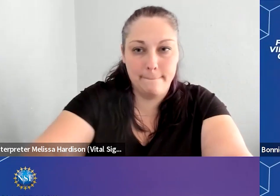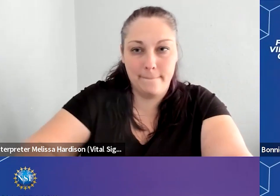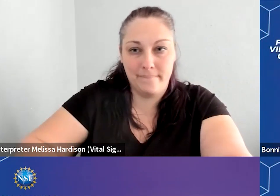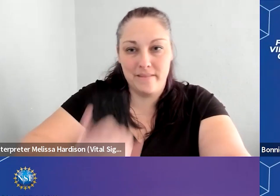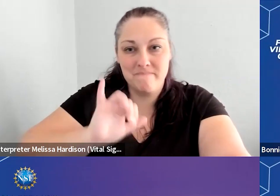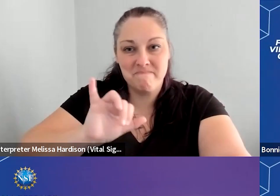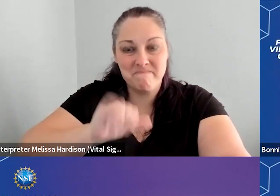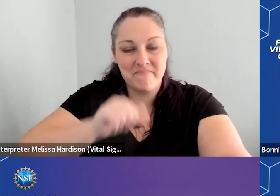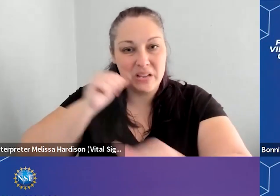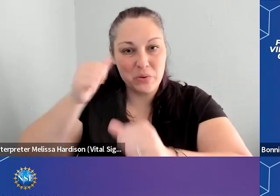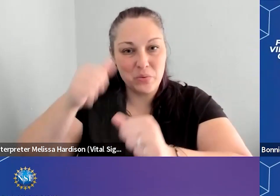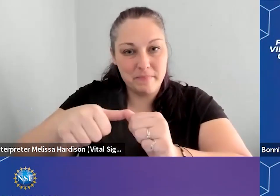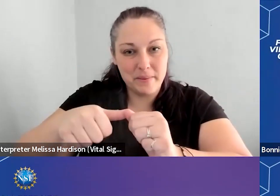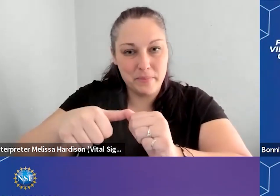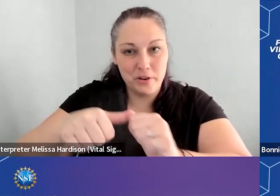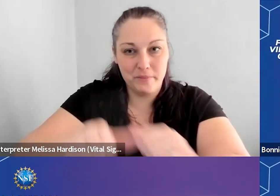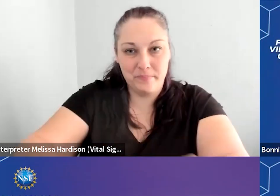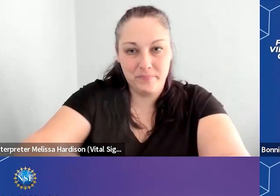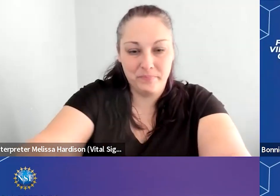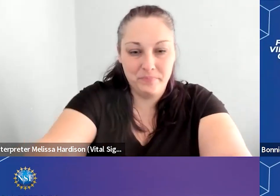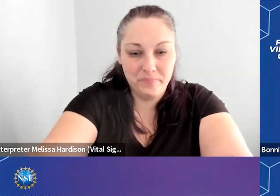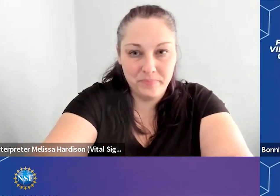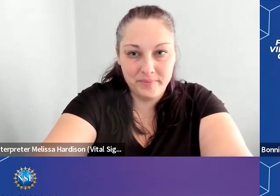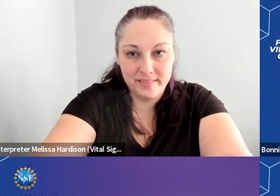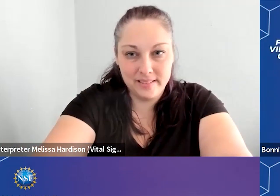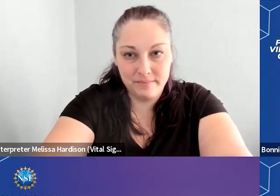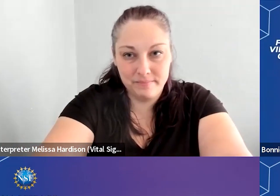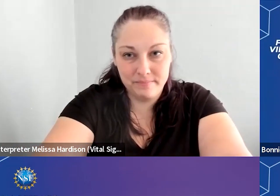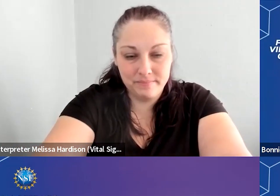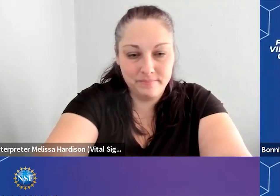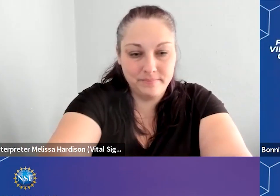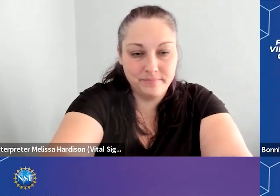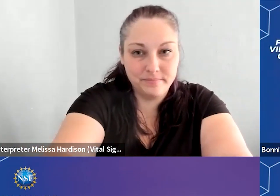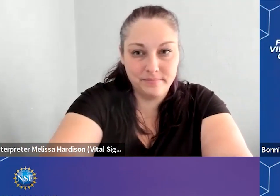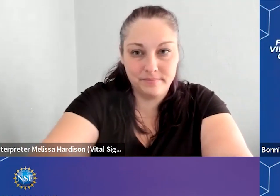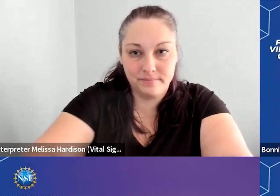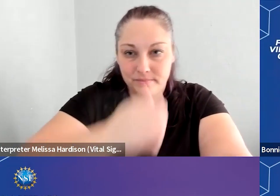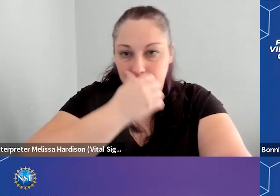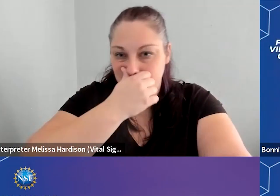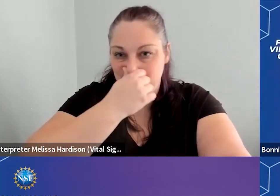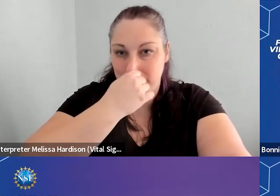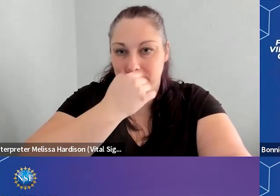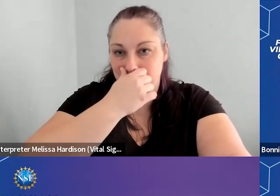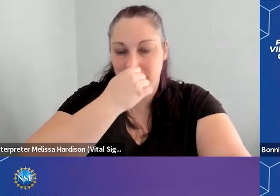Beth Strausser: It's probably posted somewhere right on the EDU website, right?